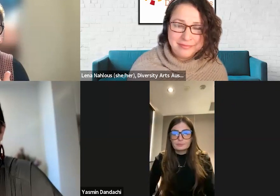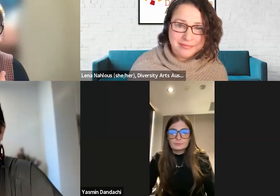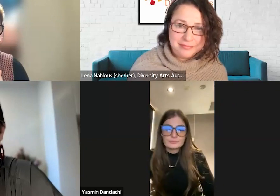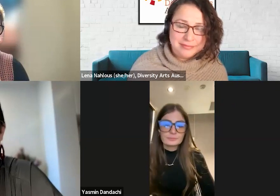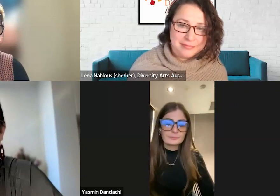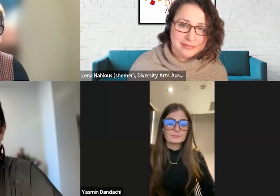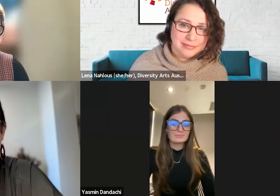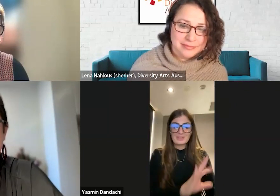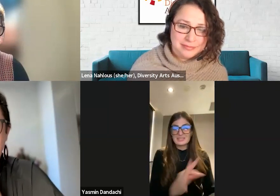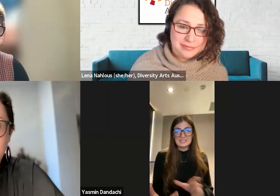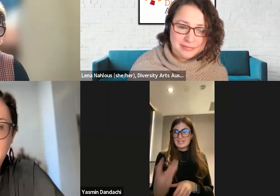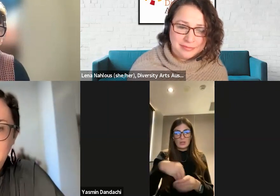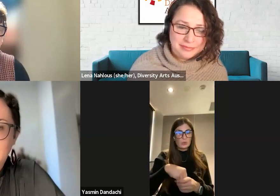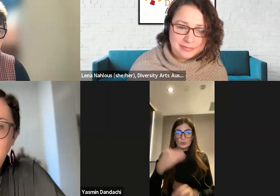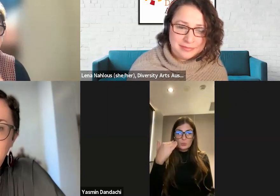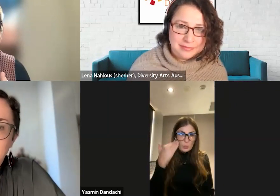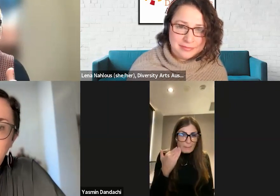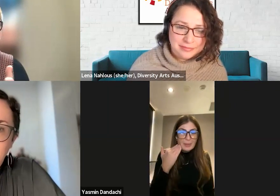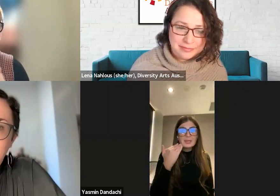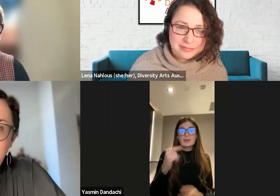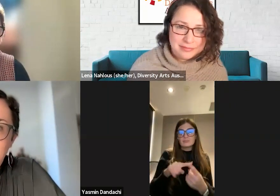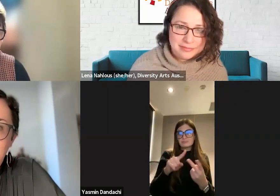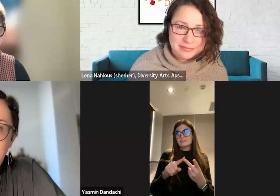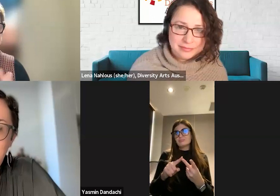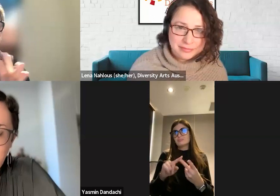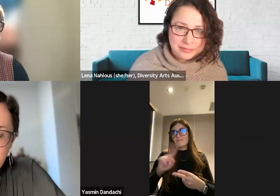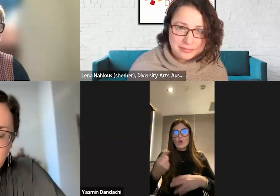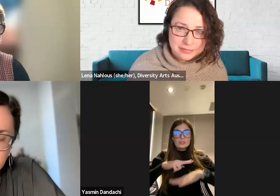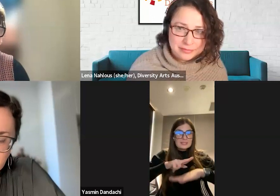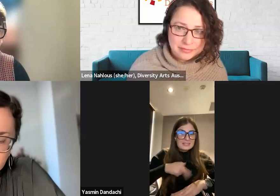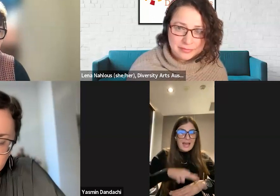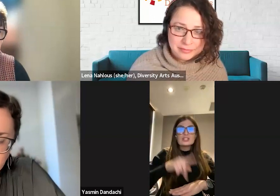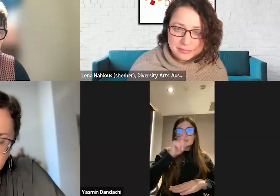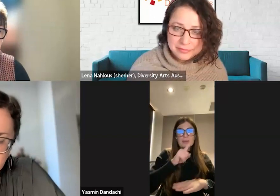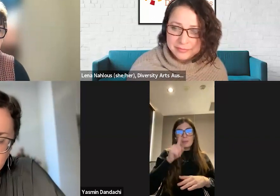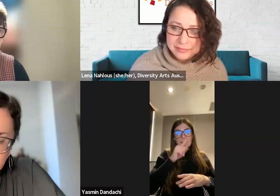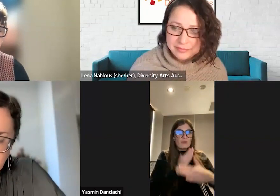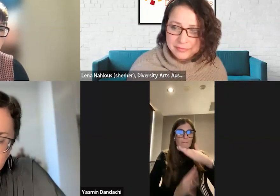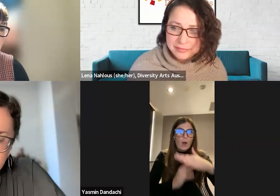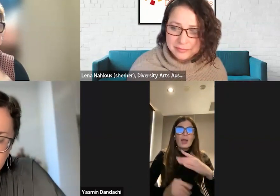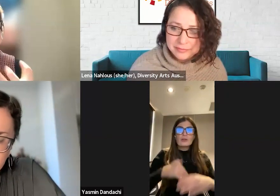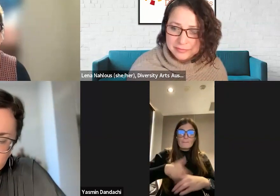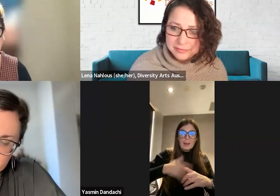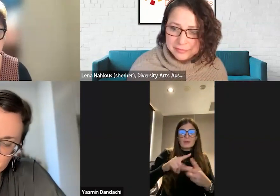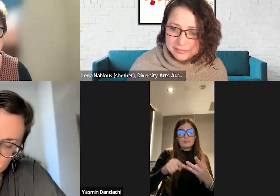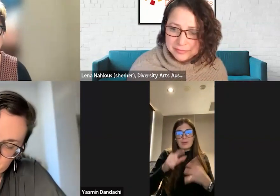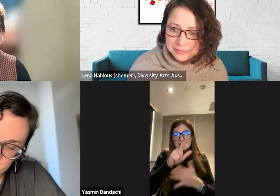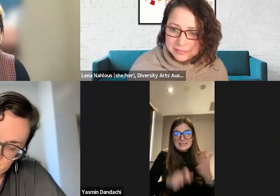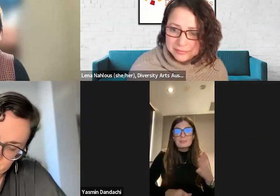It excludes First Nations people, people from migrant backgrounds, people with lived experience of disability, young people.